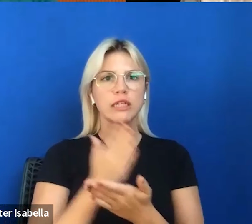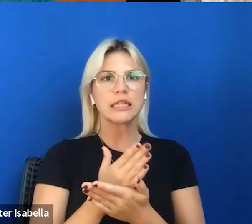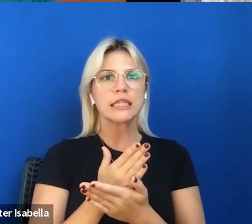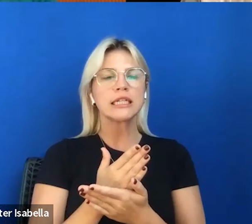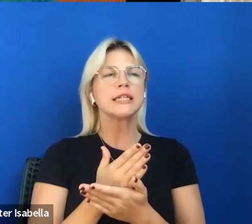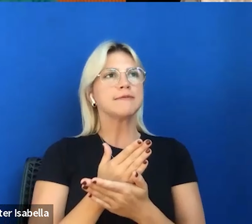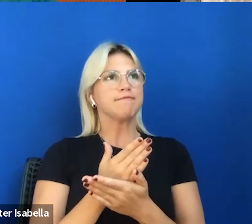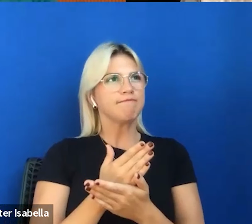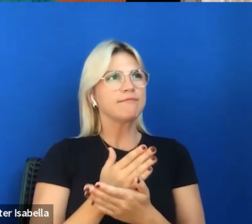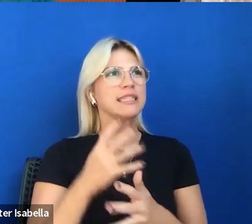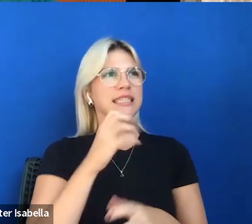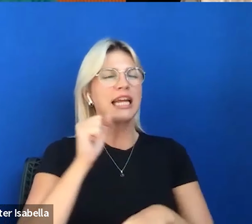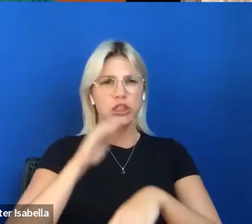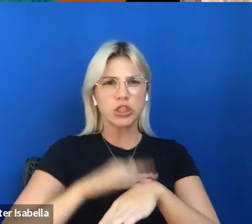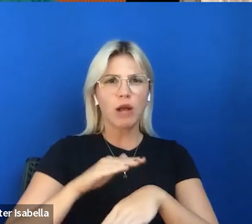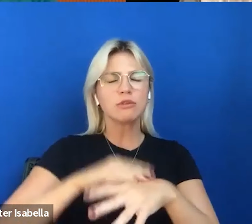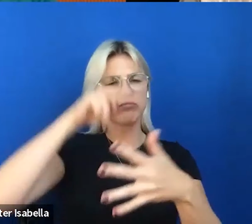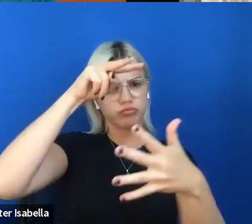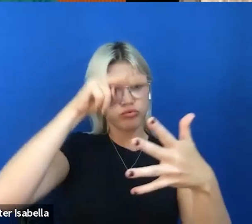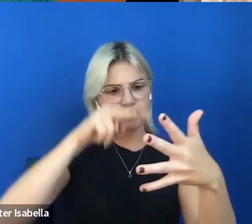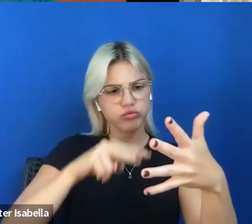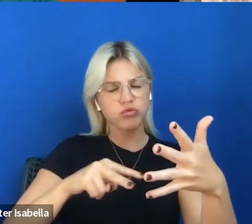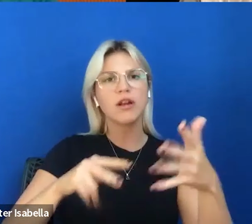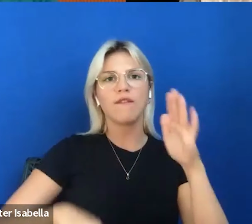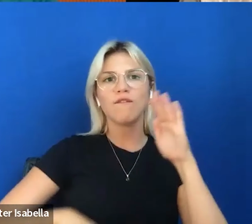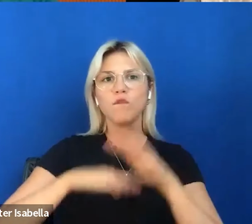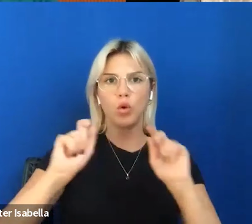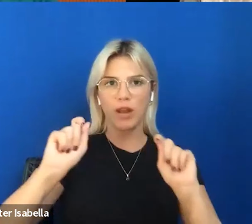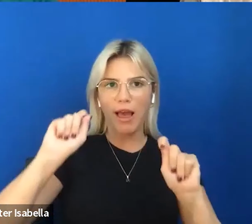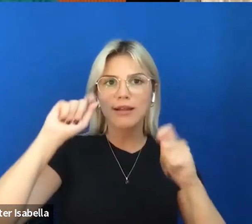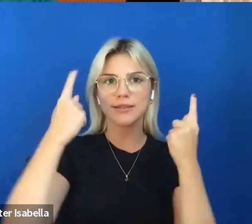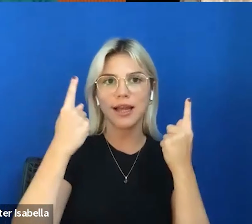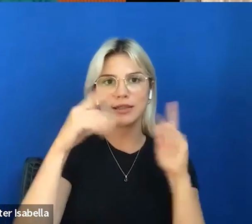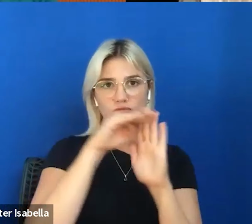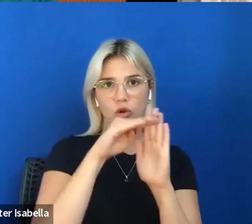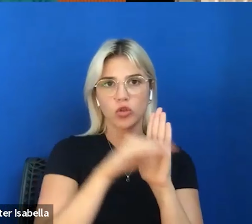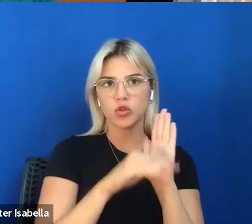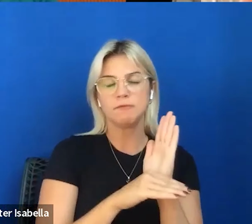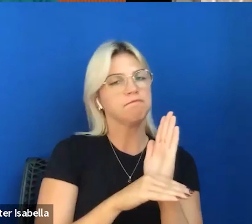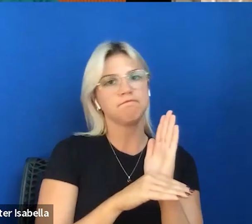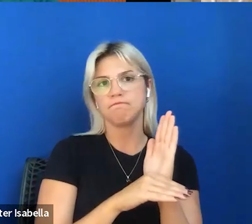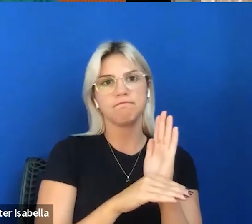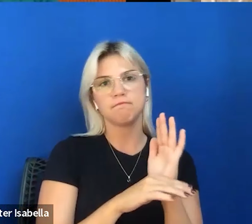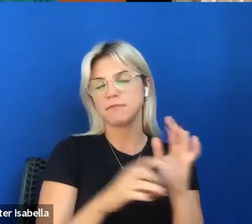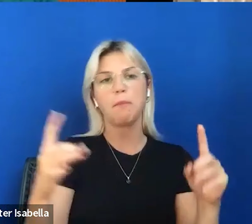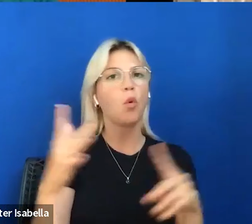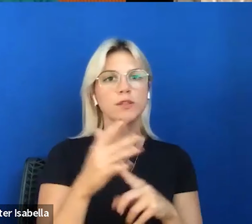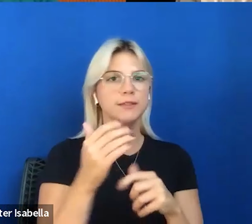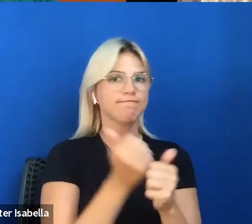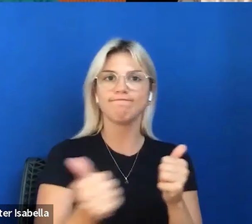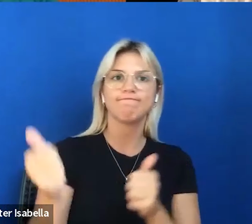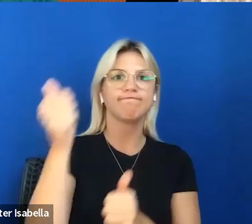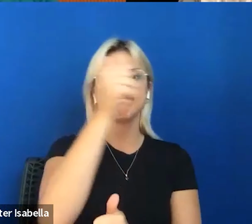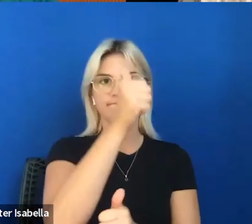and understand the Protocols is absolutely paramount for every assessor